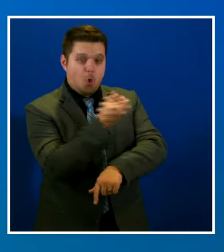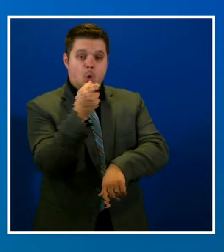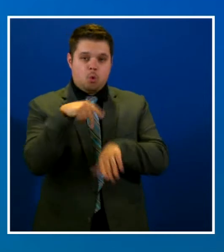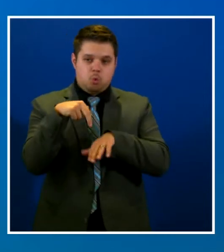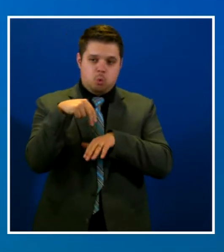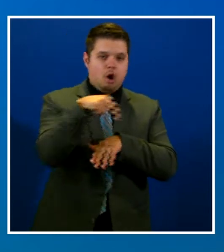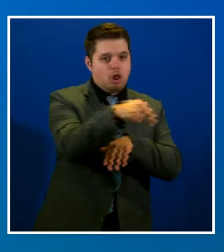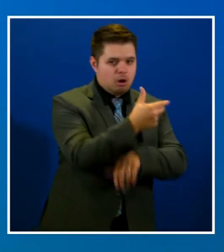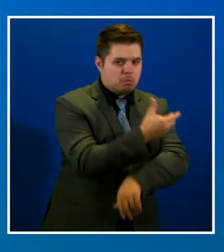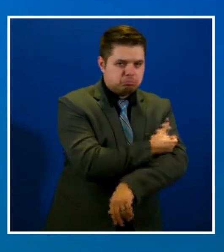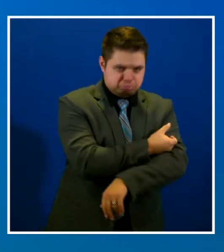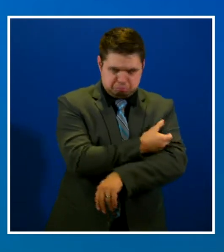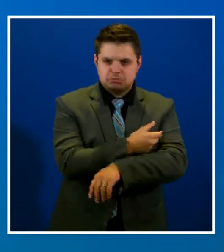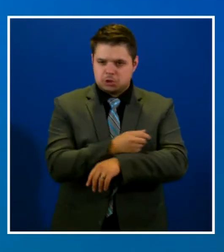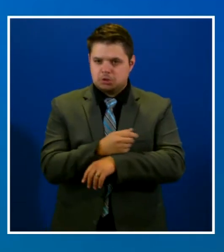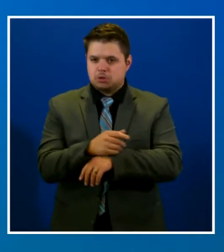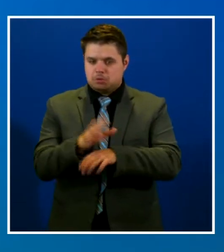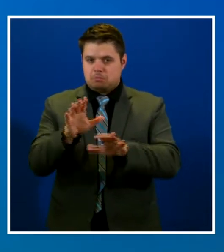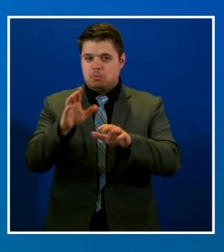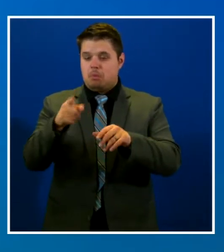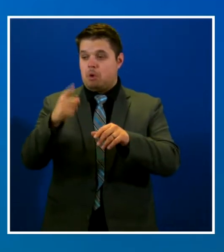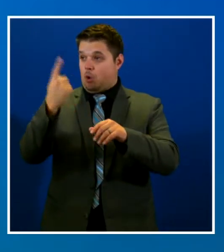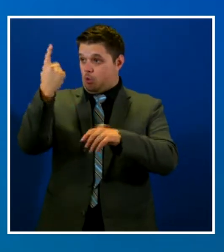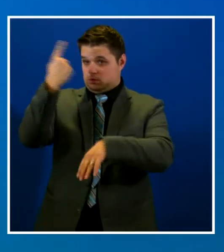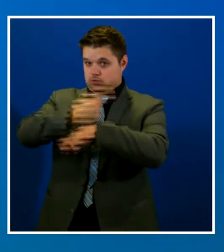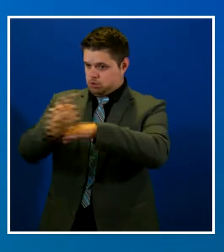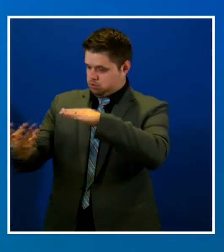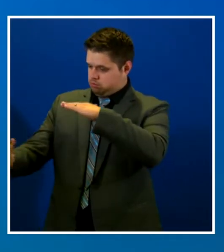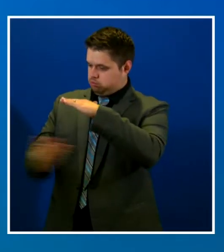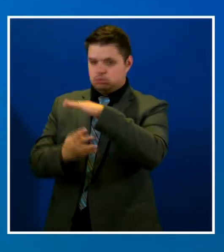people can be vaccinated. And Clark County has indicated that